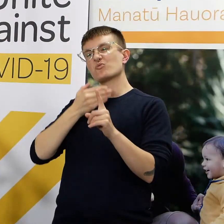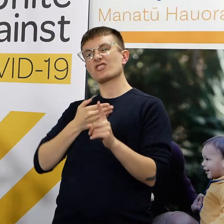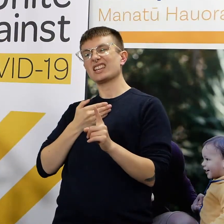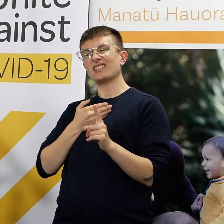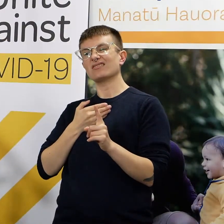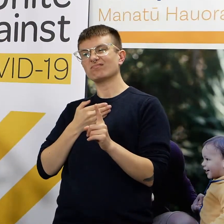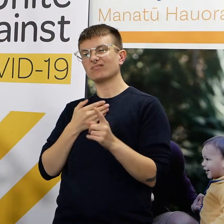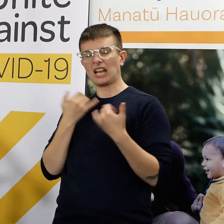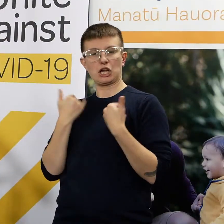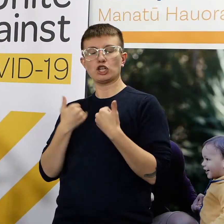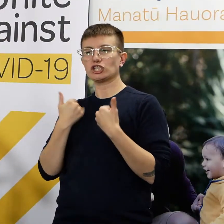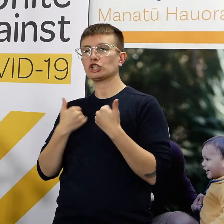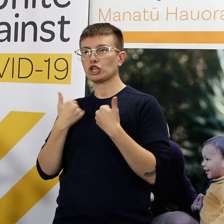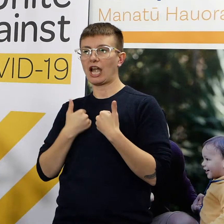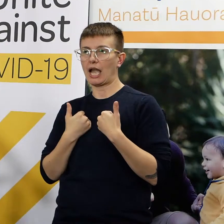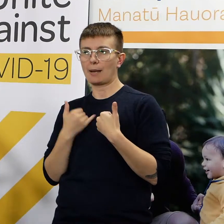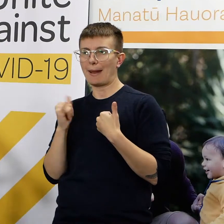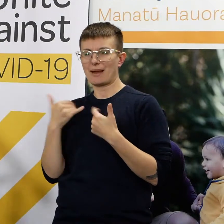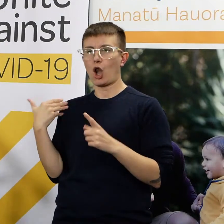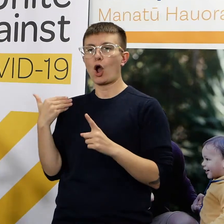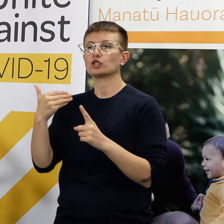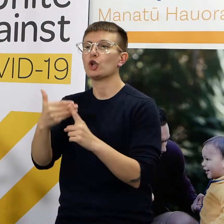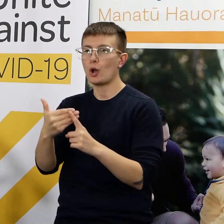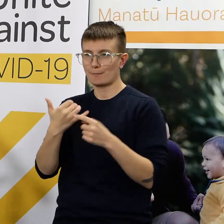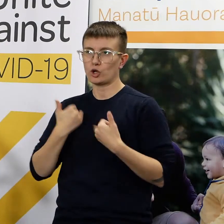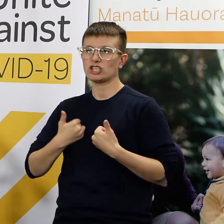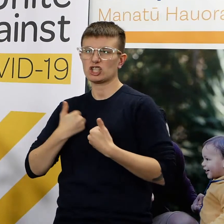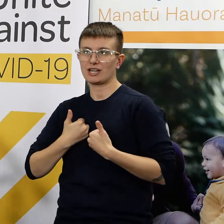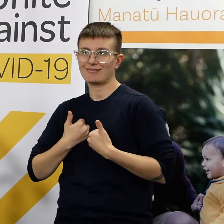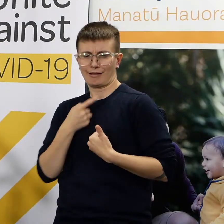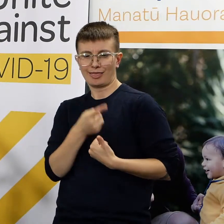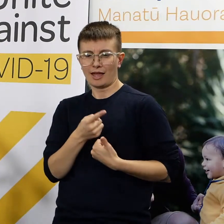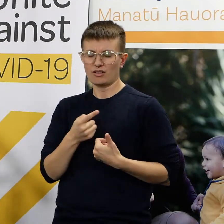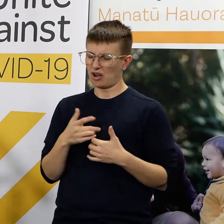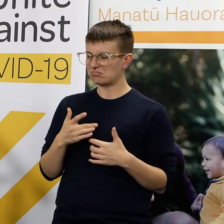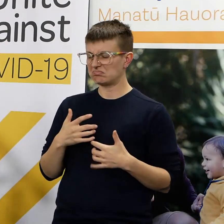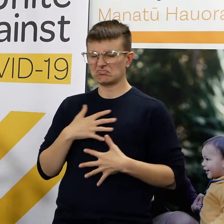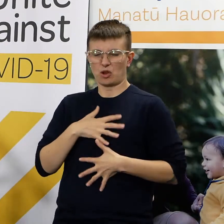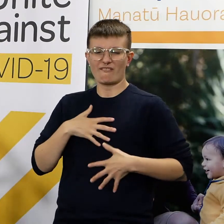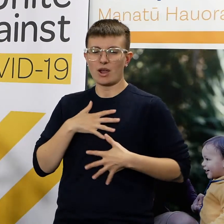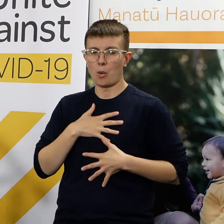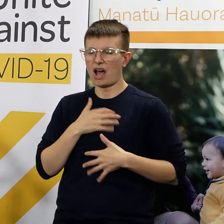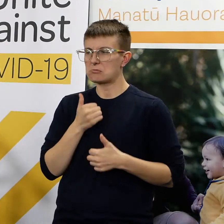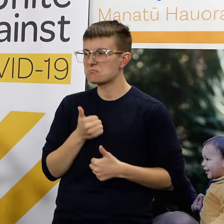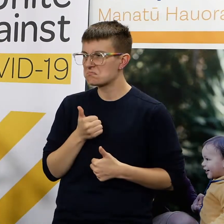was where there was-- so someone had some symptoms but they attributed them to a pre-existing condition